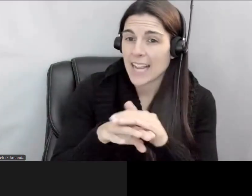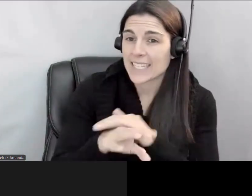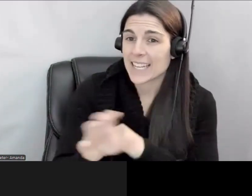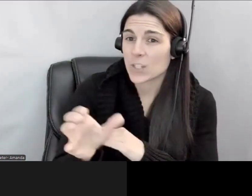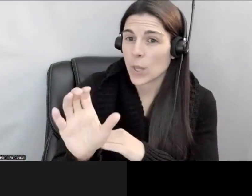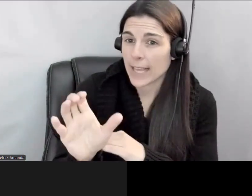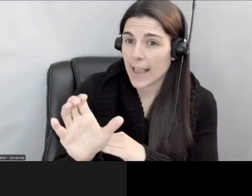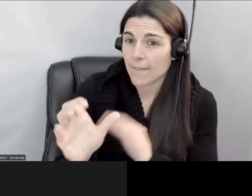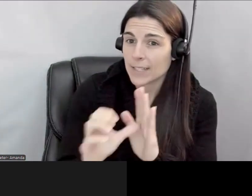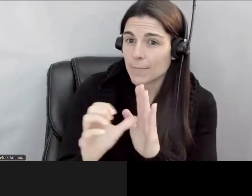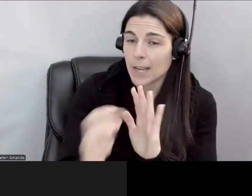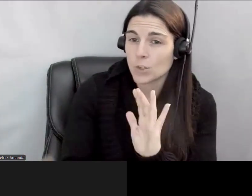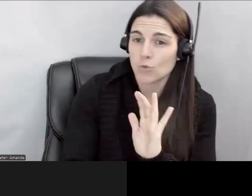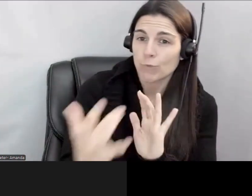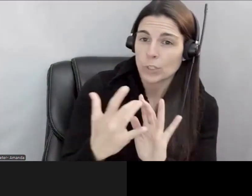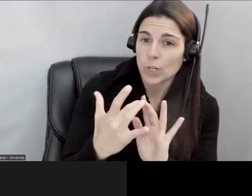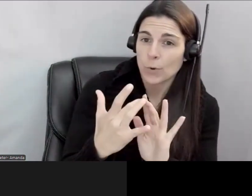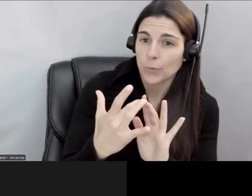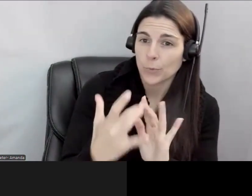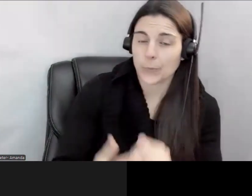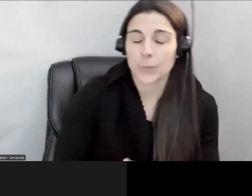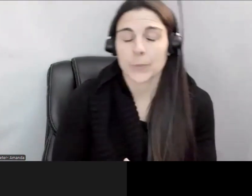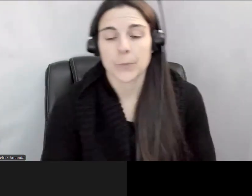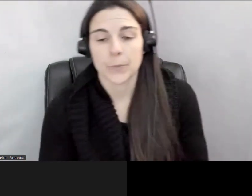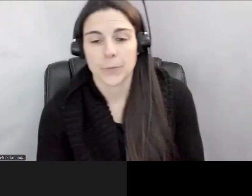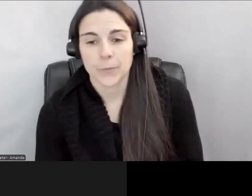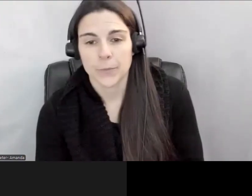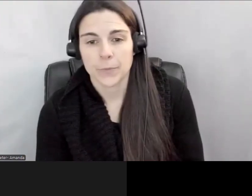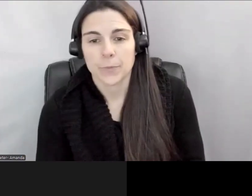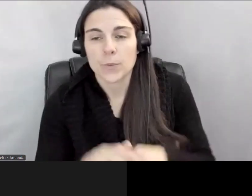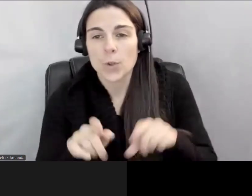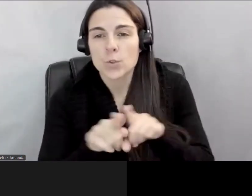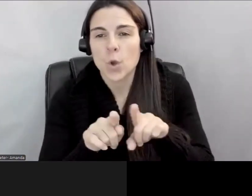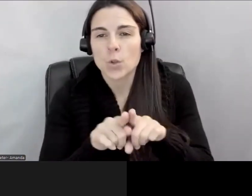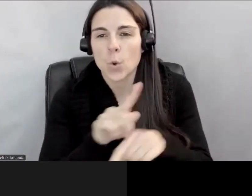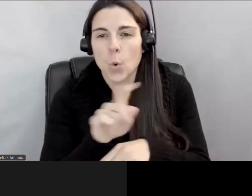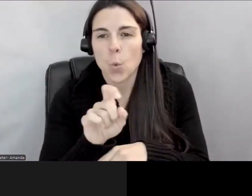reach out to us. Um, there's also a question in chat. It